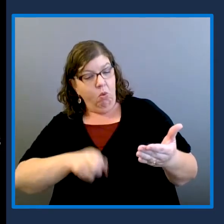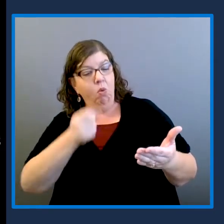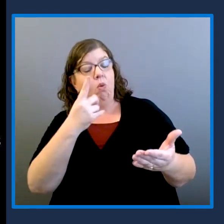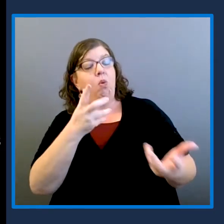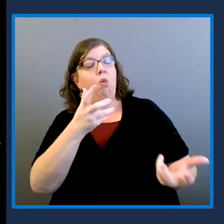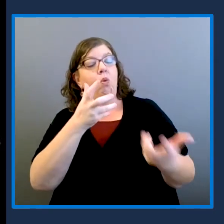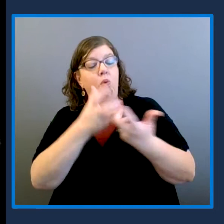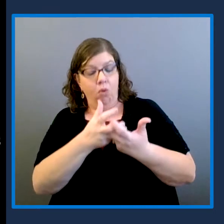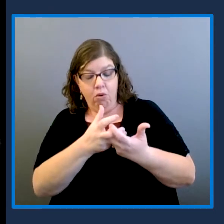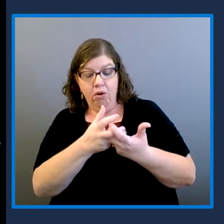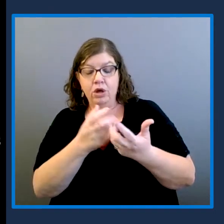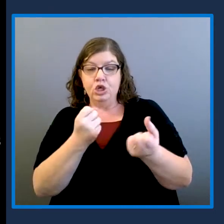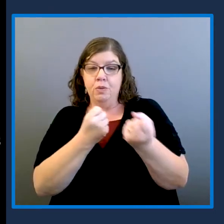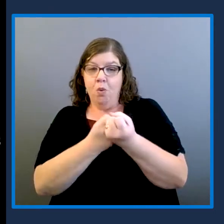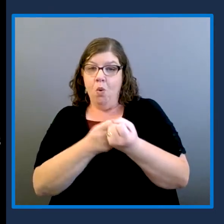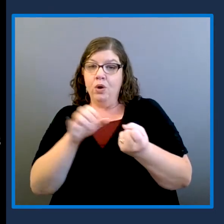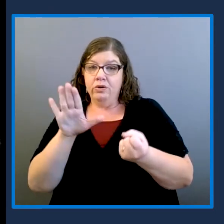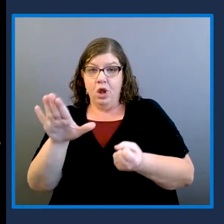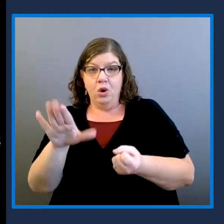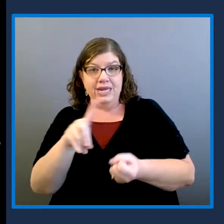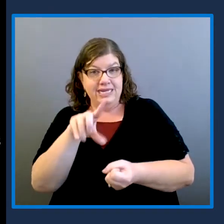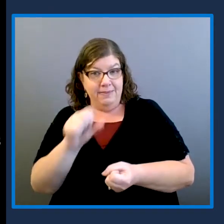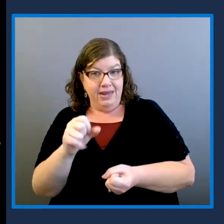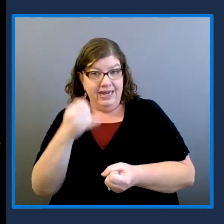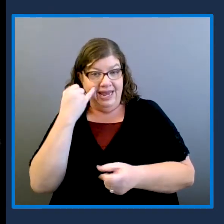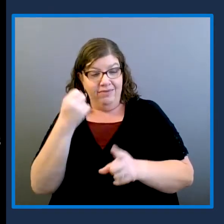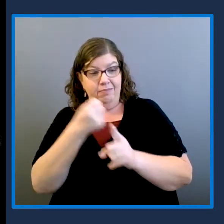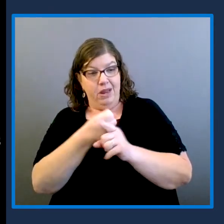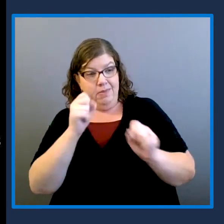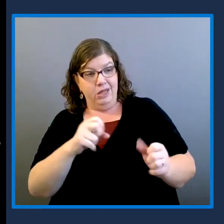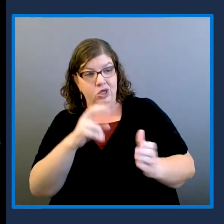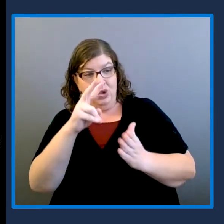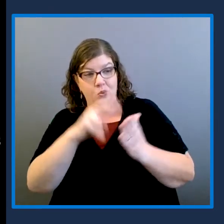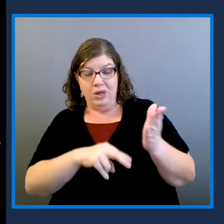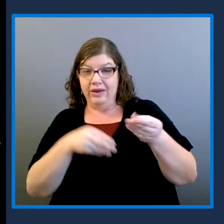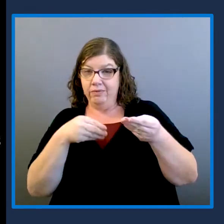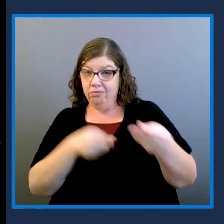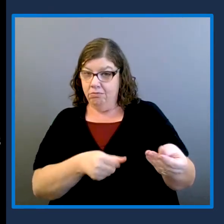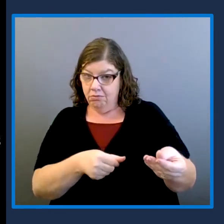to them it supports decoding if students have a disability which impacts their ability to read